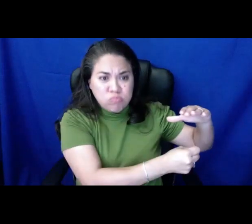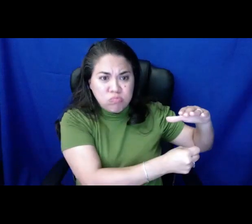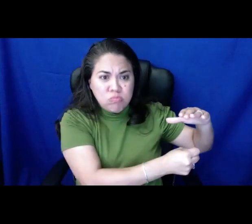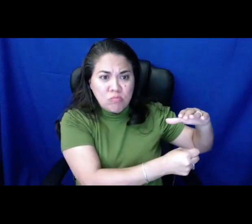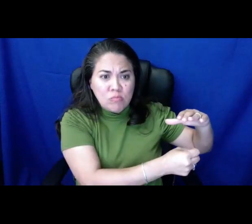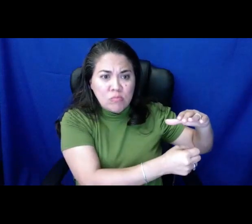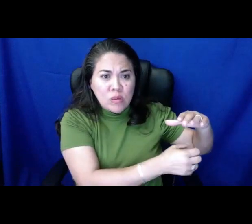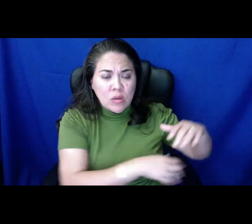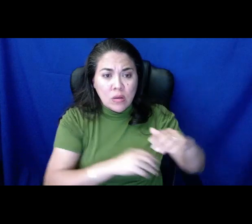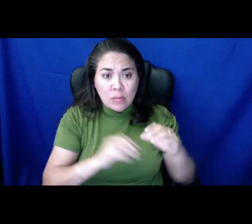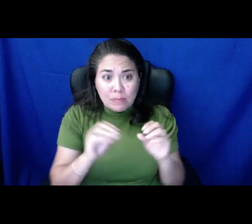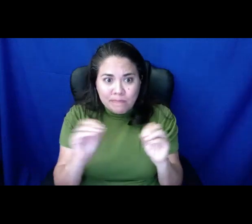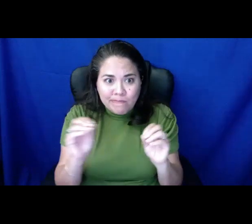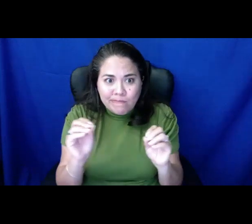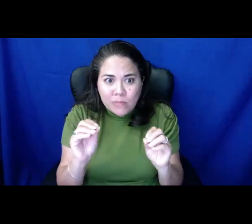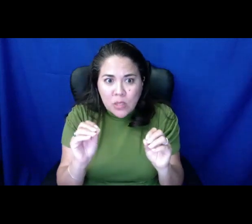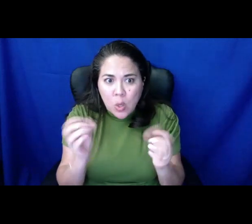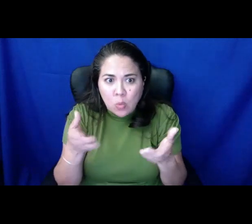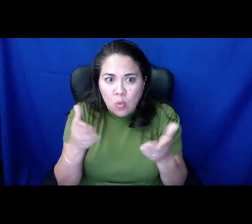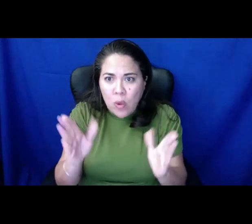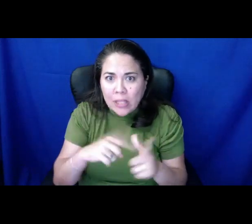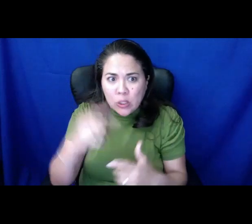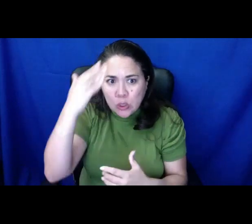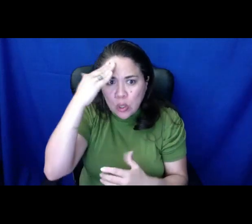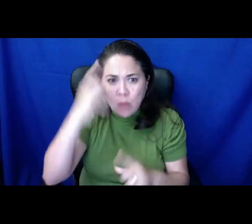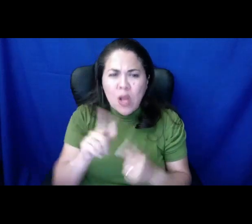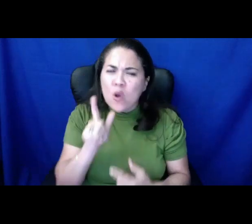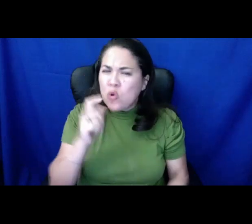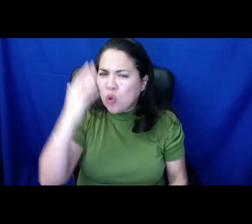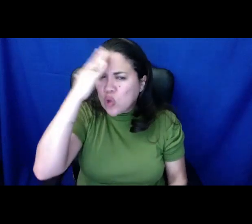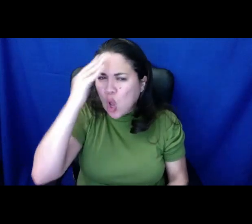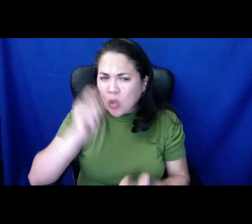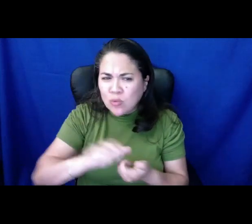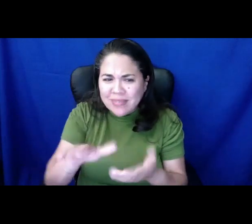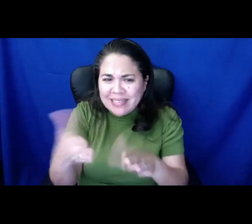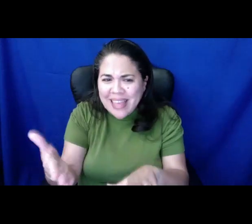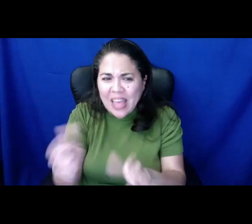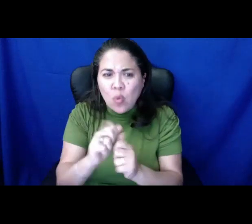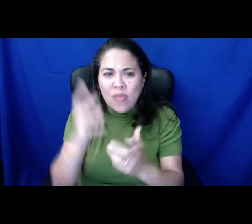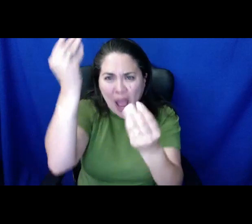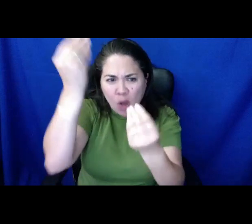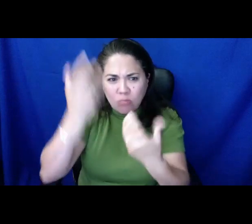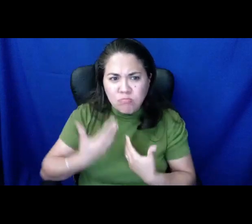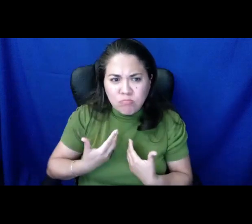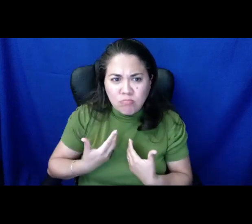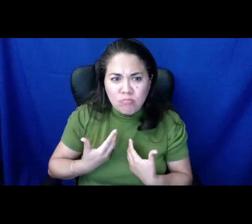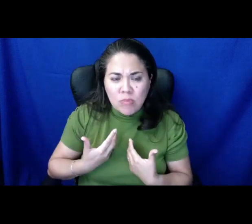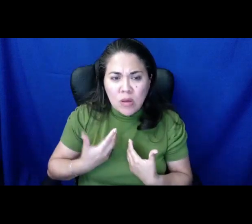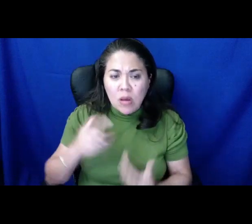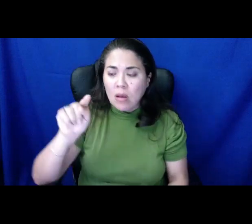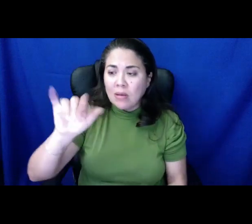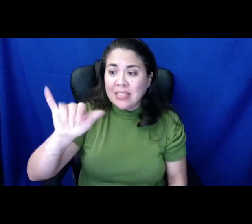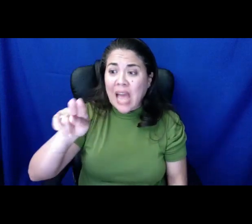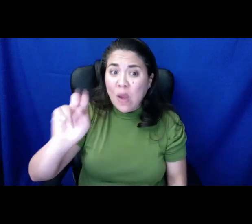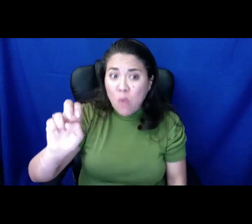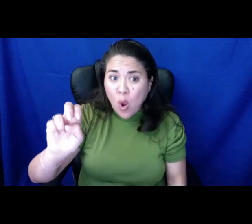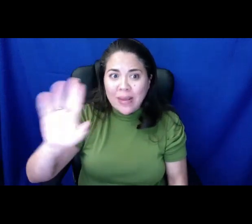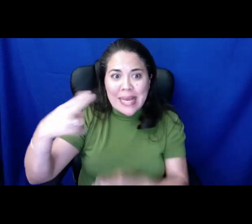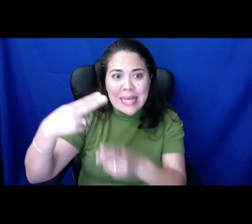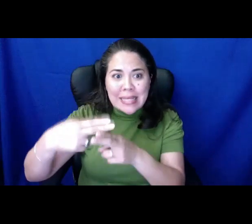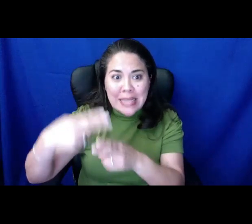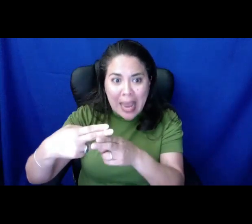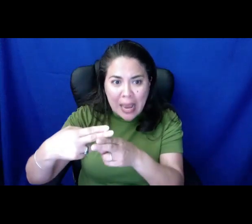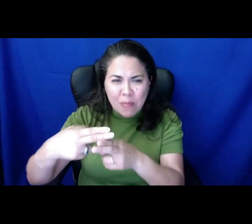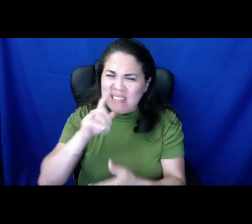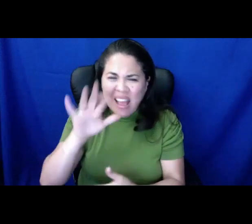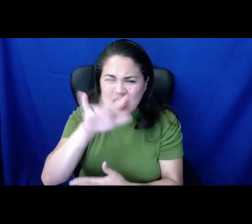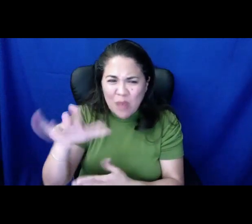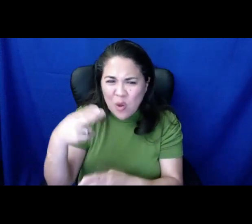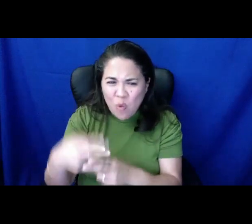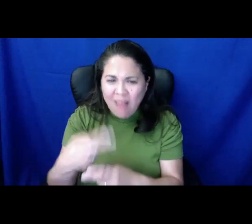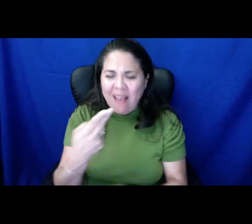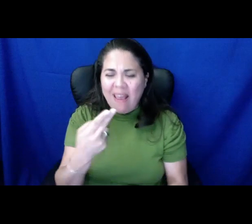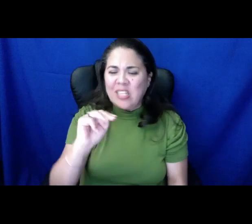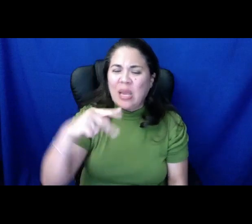Raymond Antrobus (He/Him): And I know hints for death boys, but who can tell with death without speaking to us tyrone's tyrone's name is spelled in the Asian P pentonville prison system.